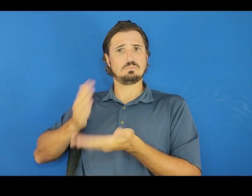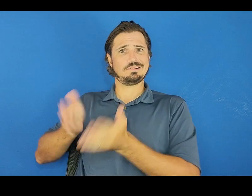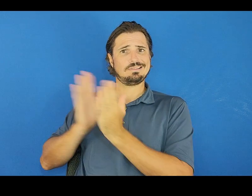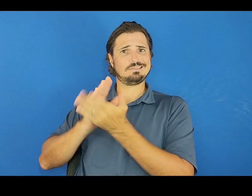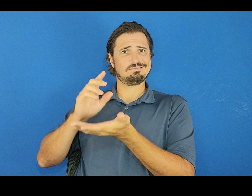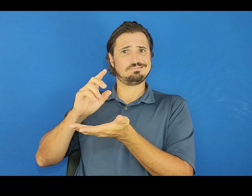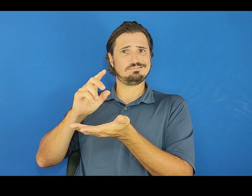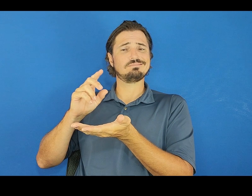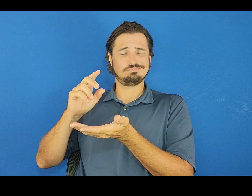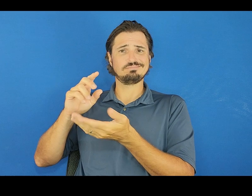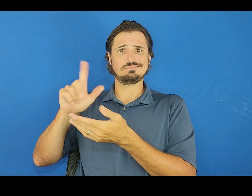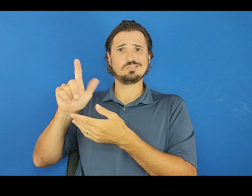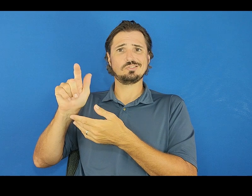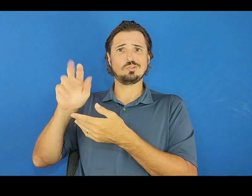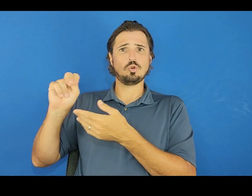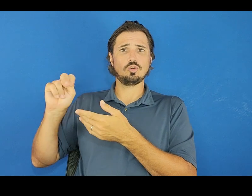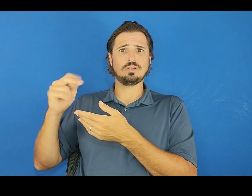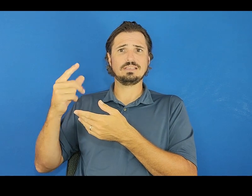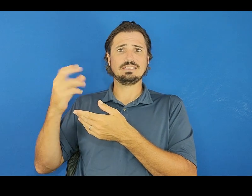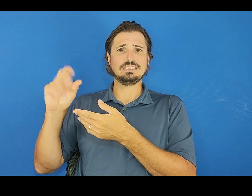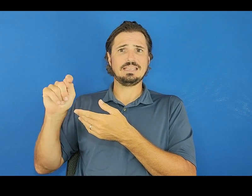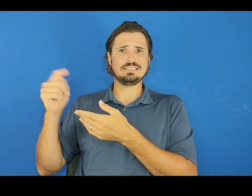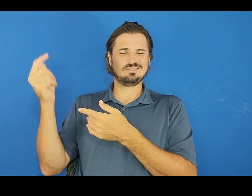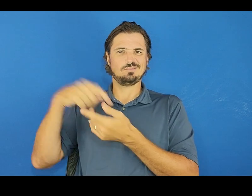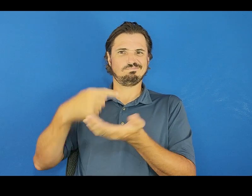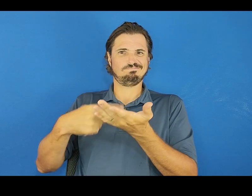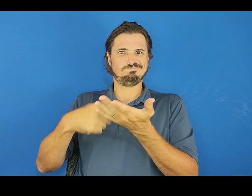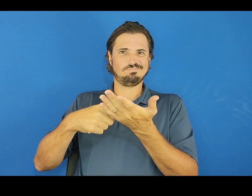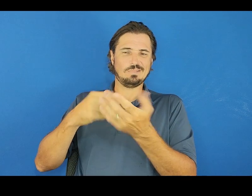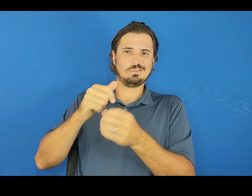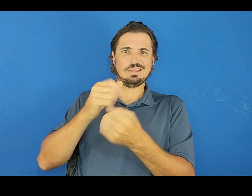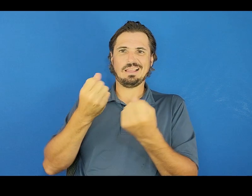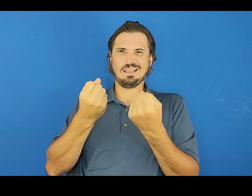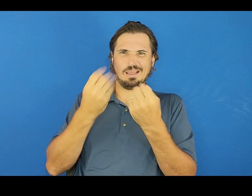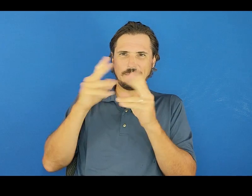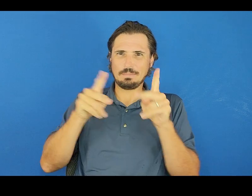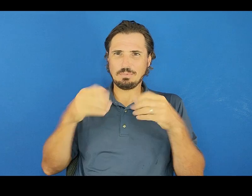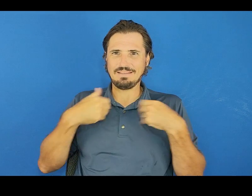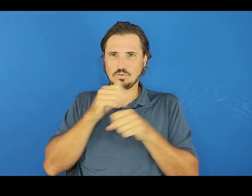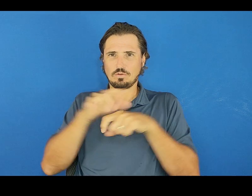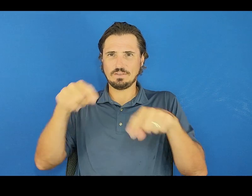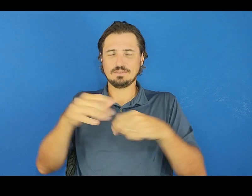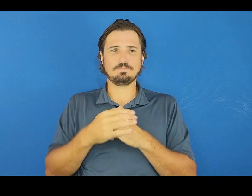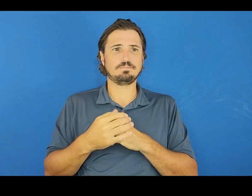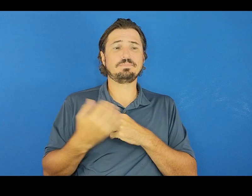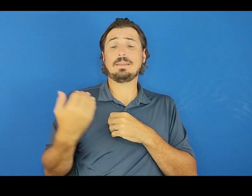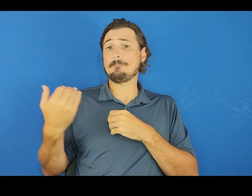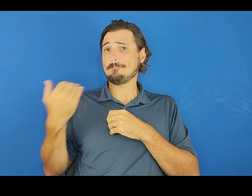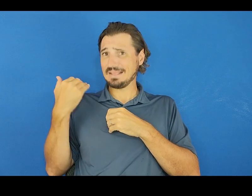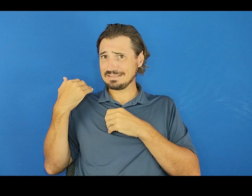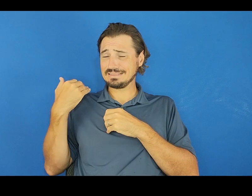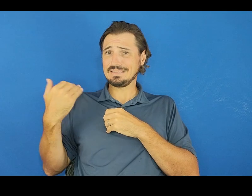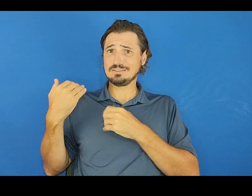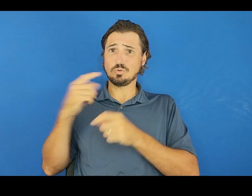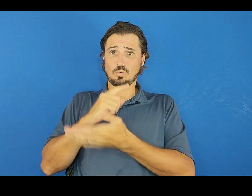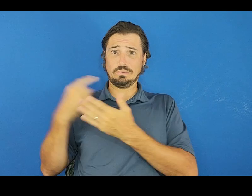For the latest on our weekly case count, here is Kaua‘i Deputy District Health Officer Lauren Guest. Thanks, Mayor